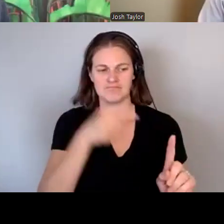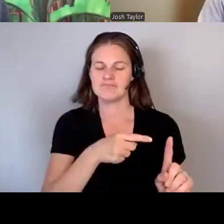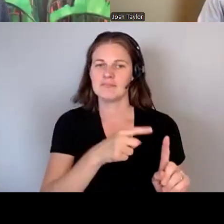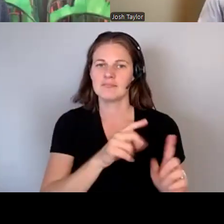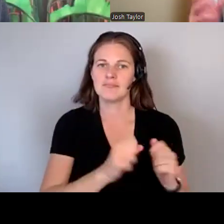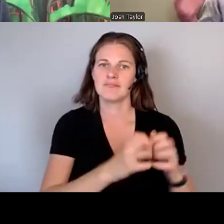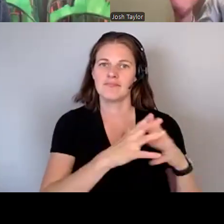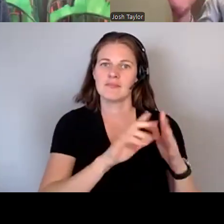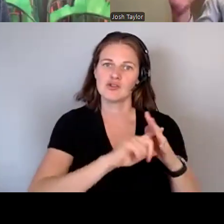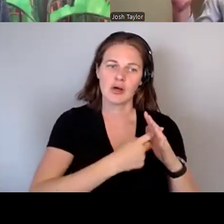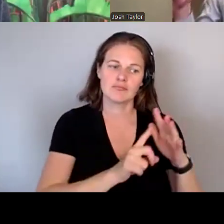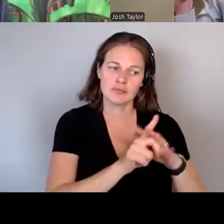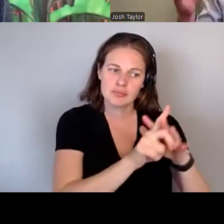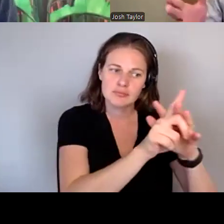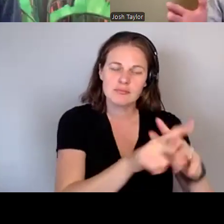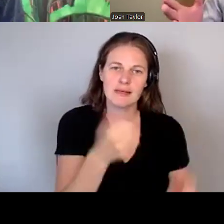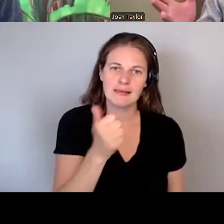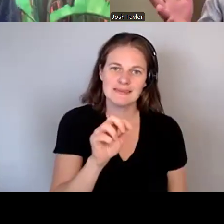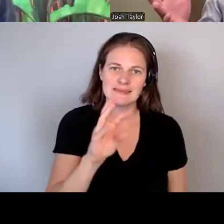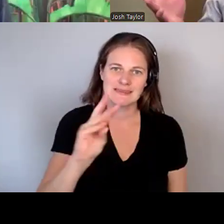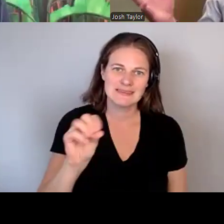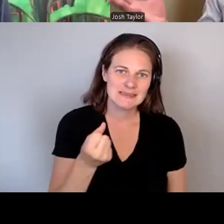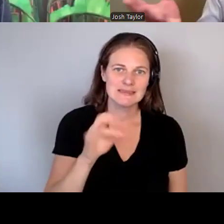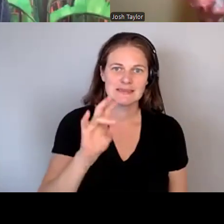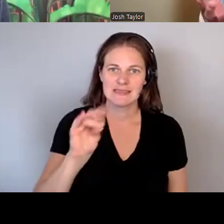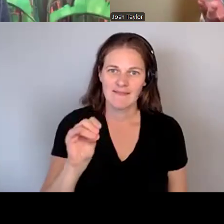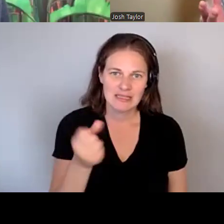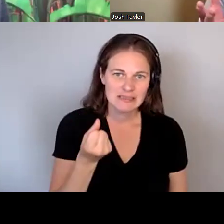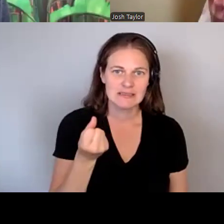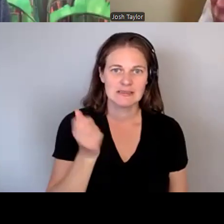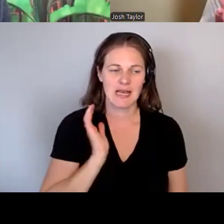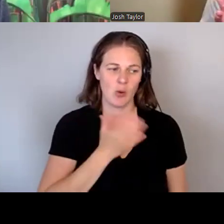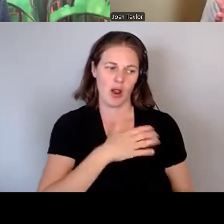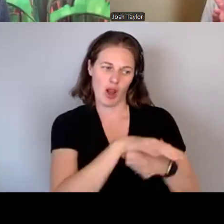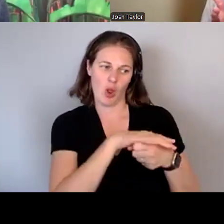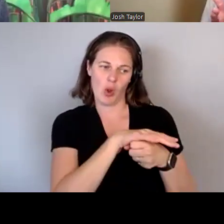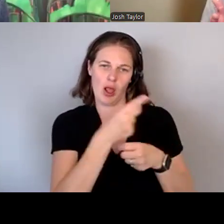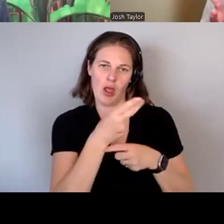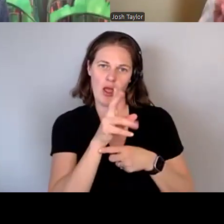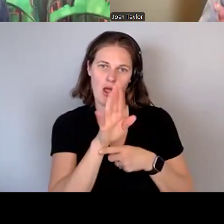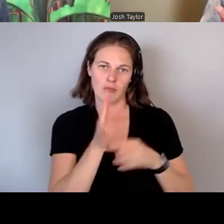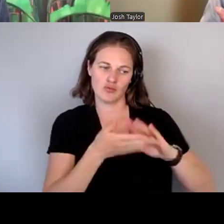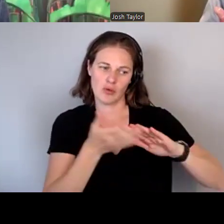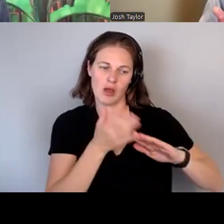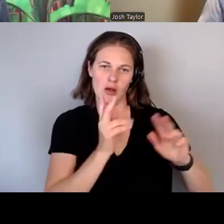and our local hubs that are run by people with disabilities for people with disabilities